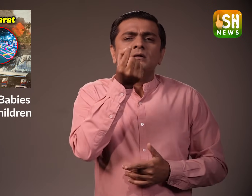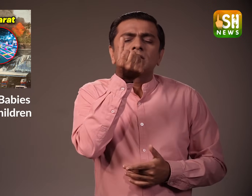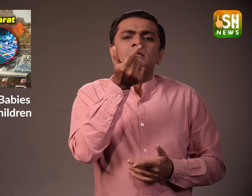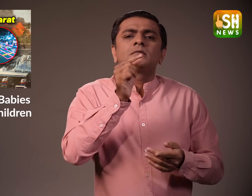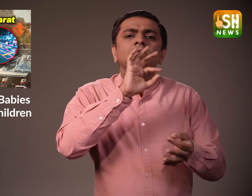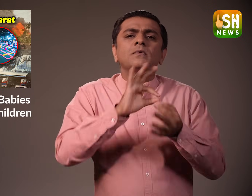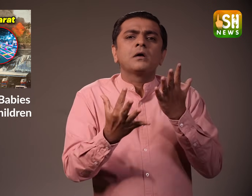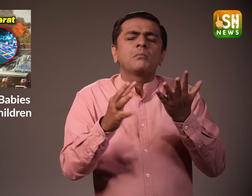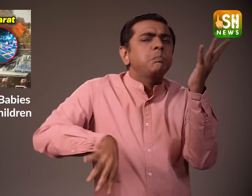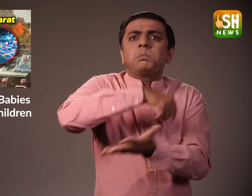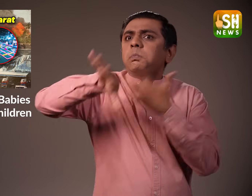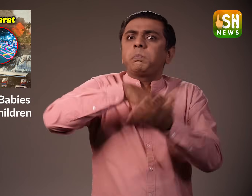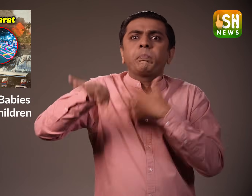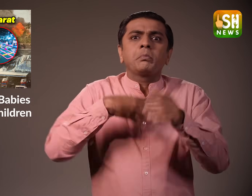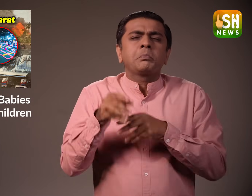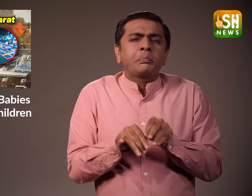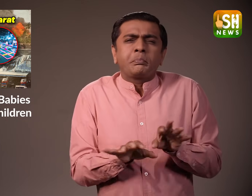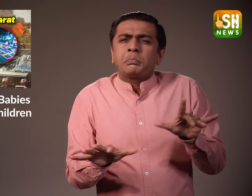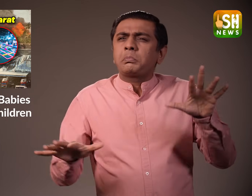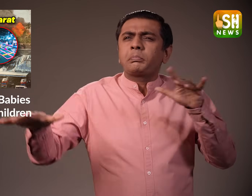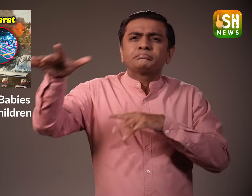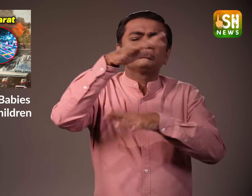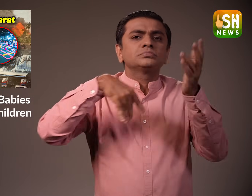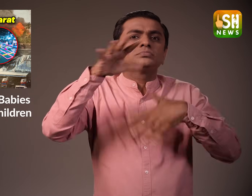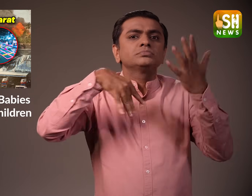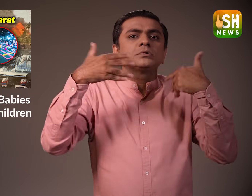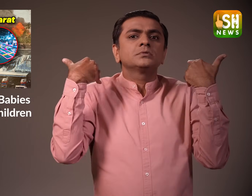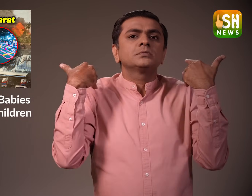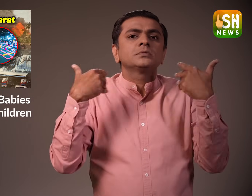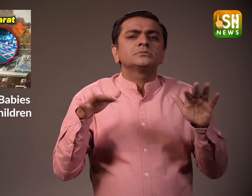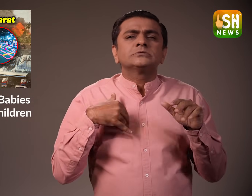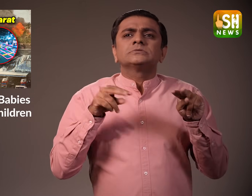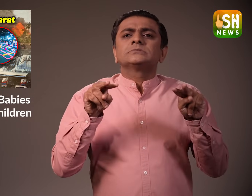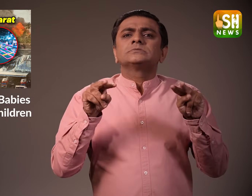A short circuit broke out, causing a massive fire.